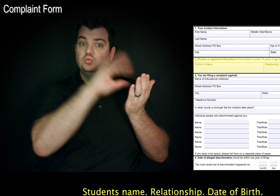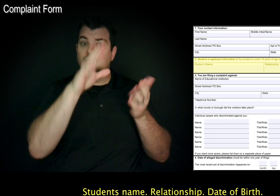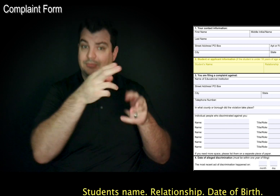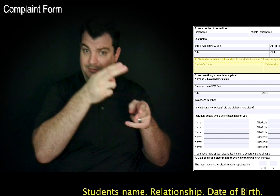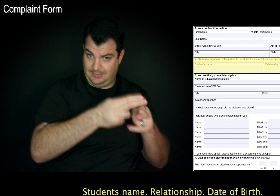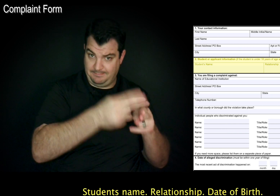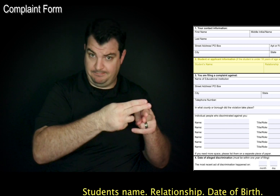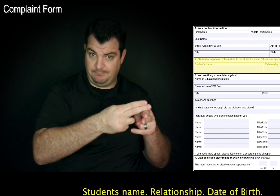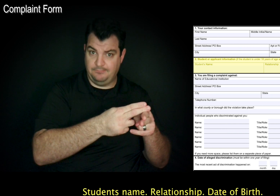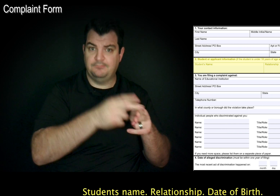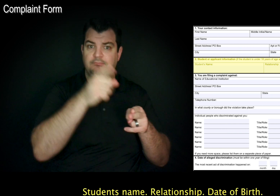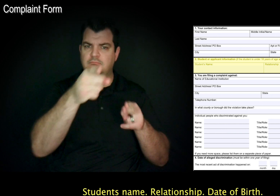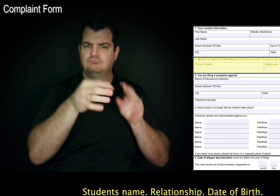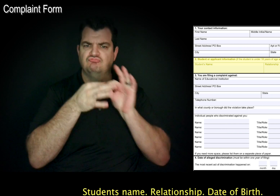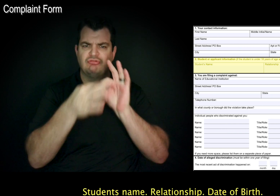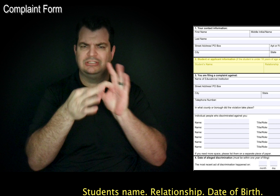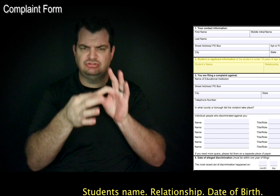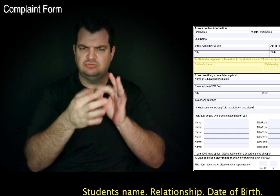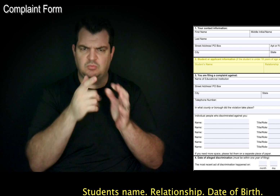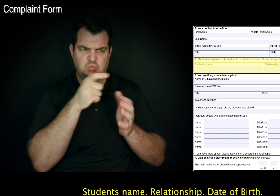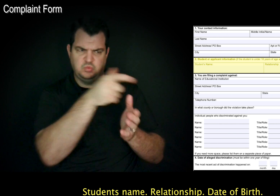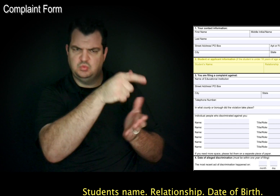Students name. Relationship. Date of Birth.